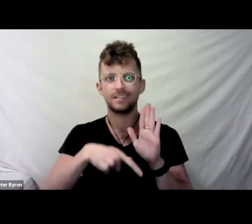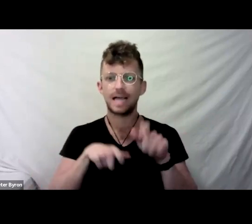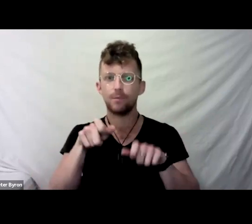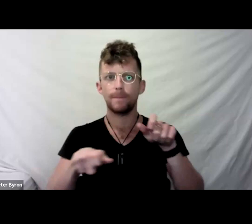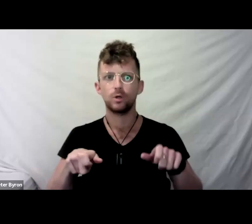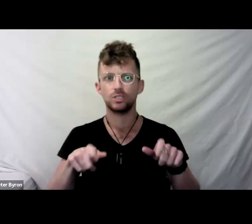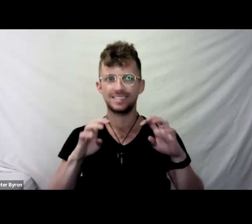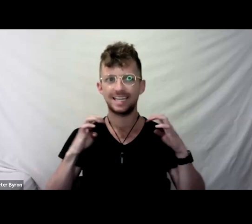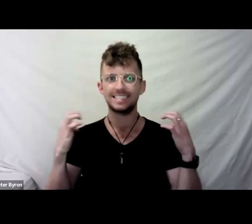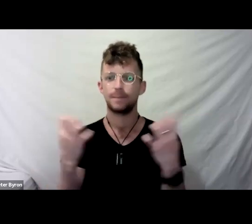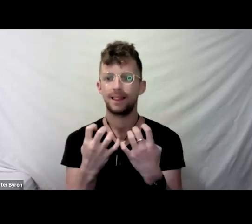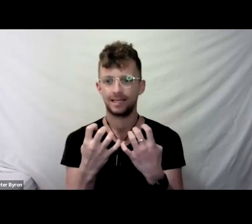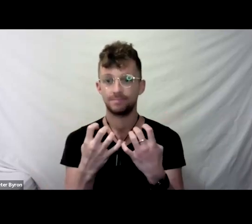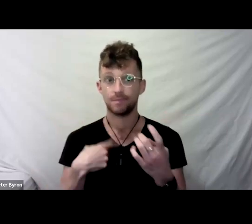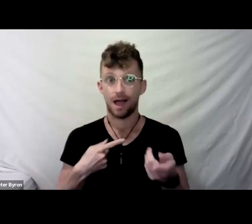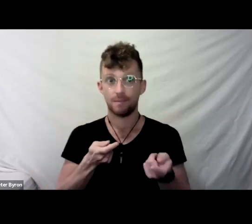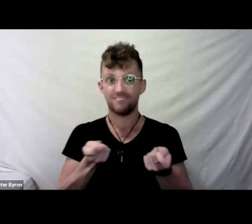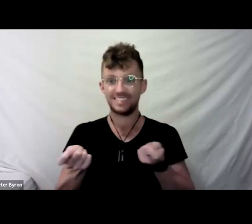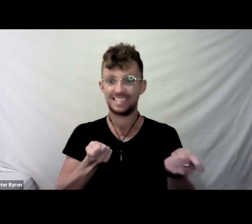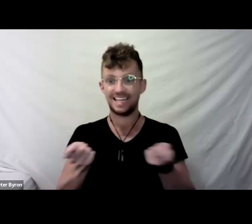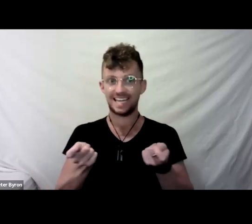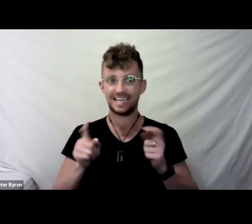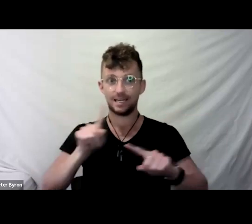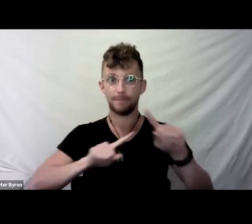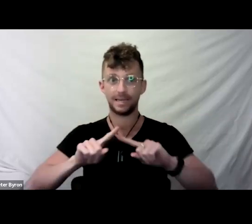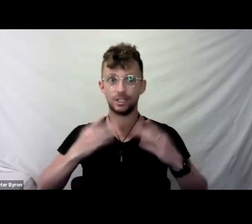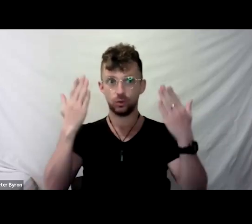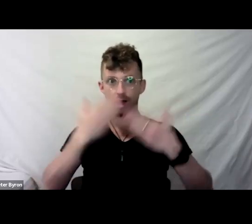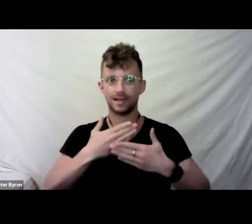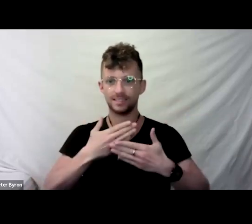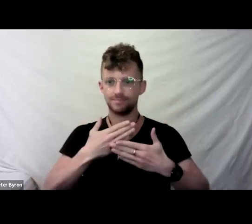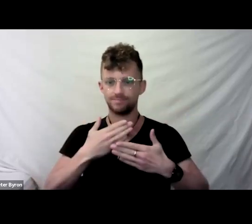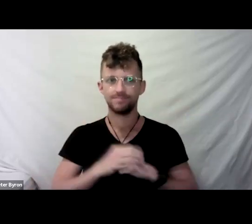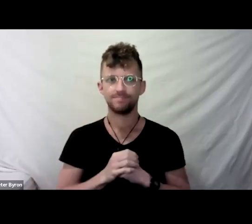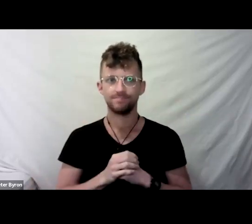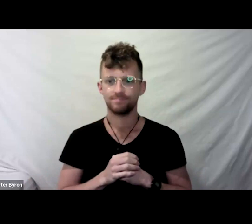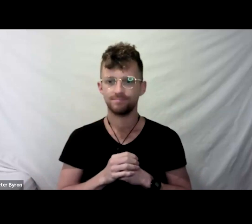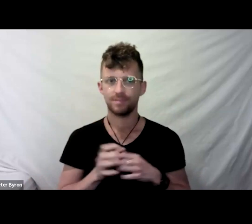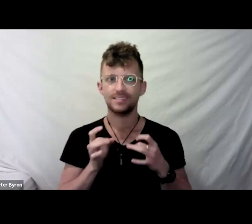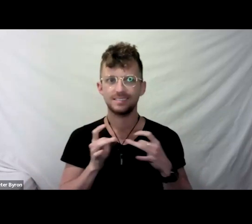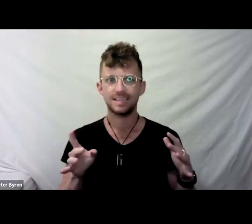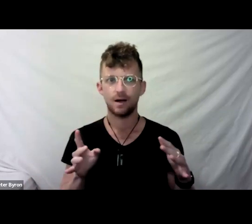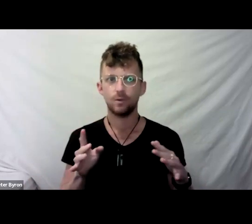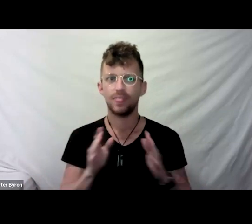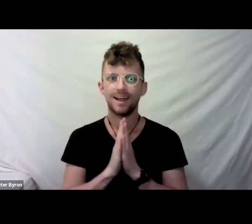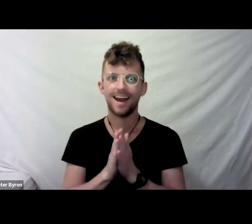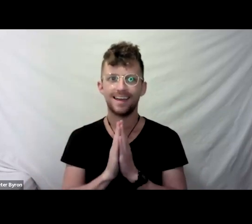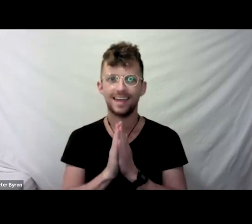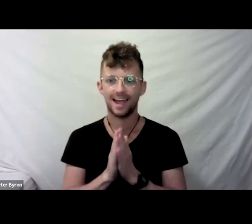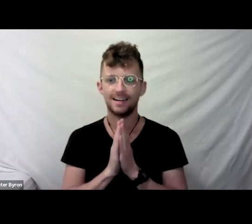I’d like to start off with a karakia. Tūtawa mai i runga, tūtawa mai i raro,